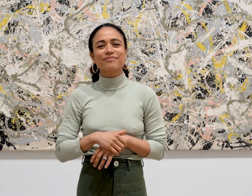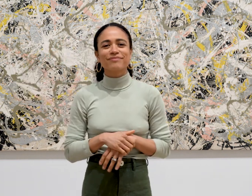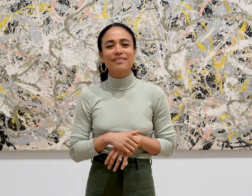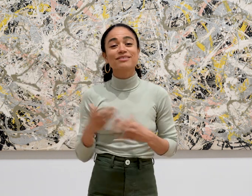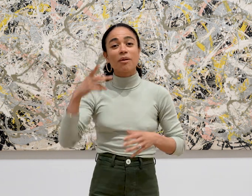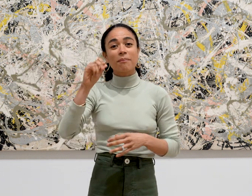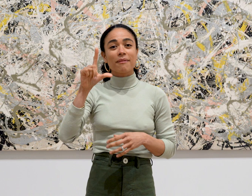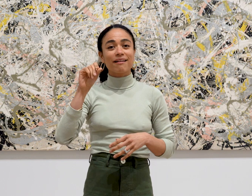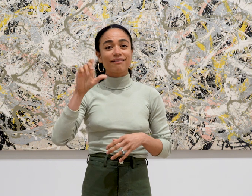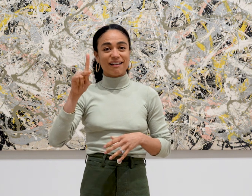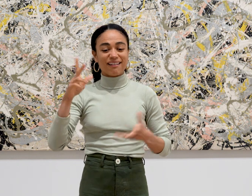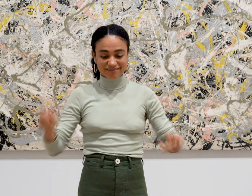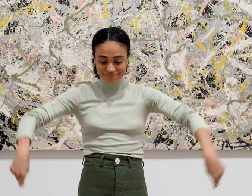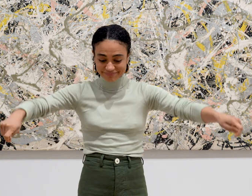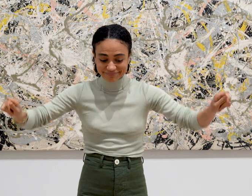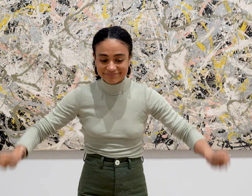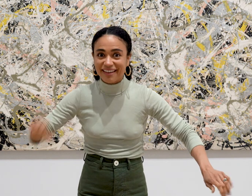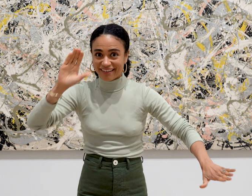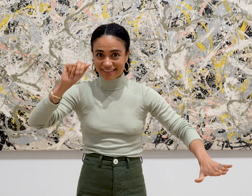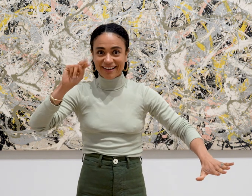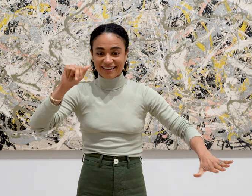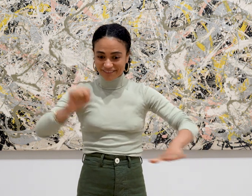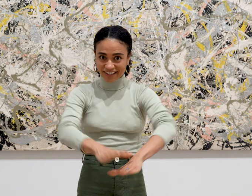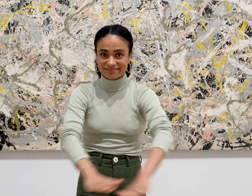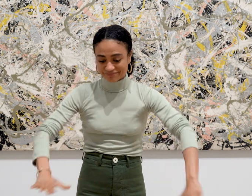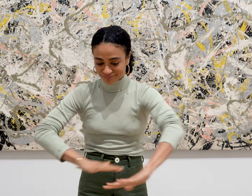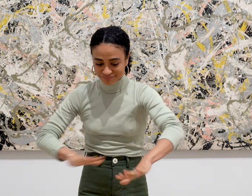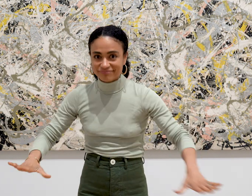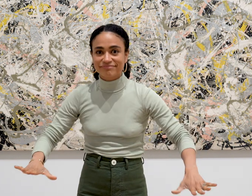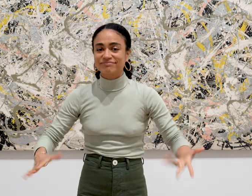Pollock would lay the canvas directly on the floor.